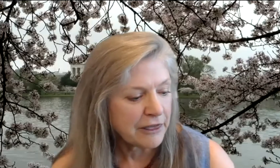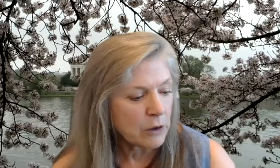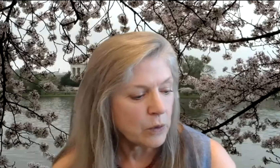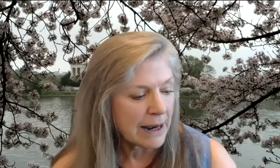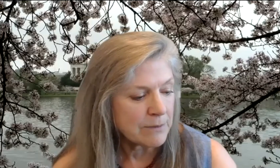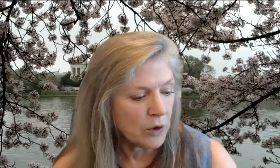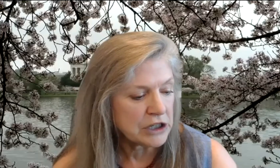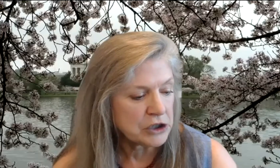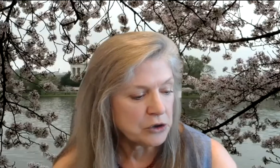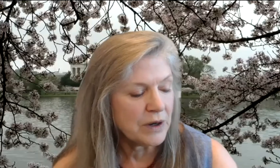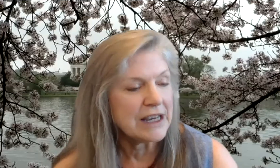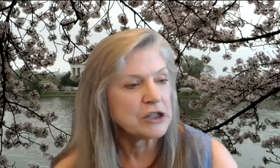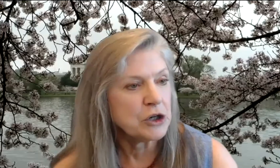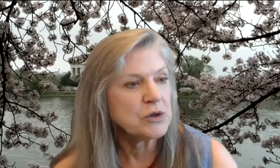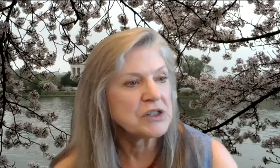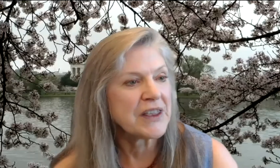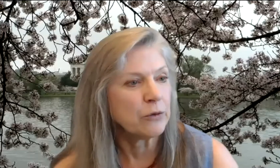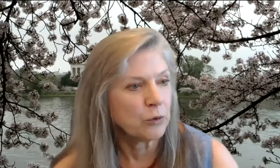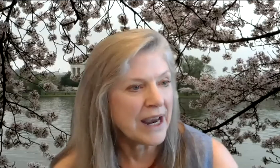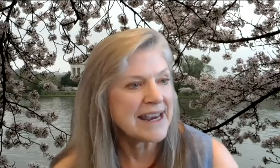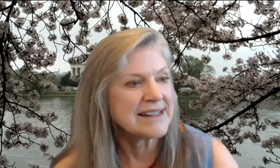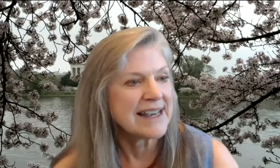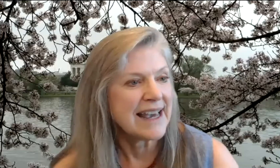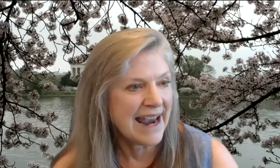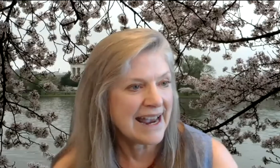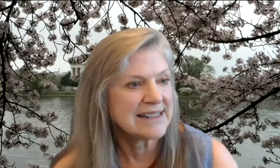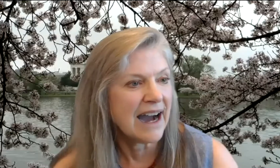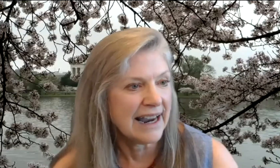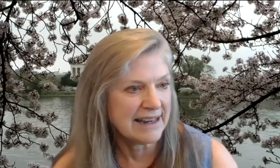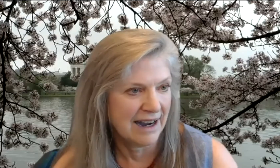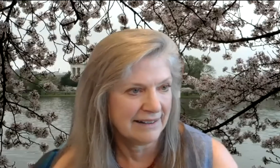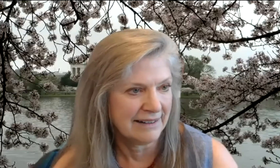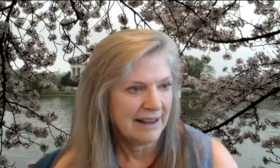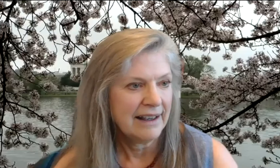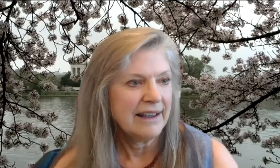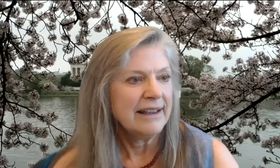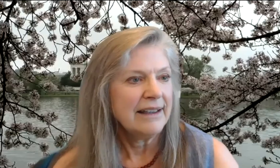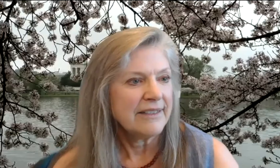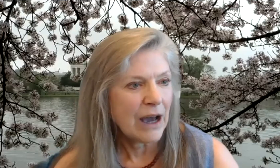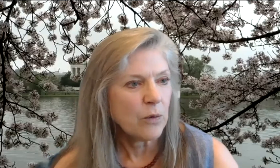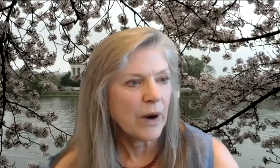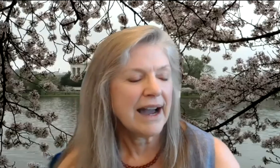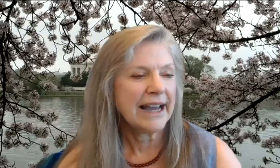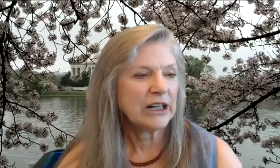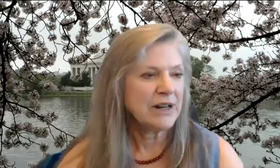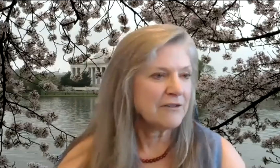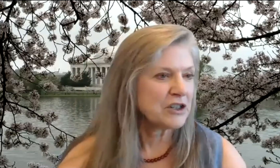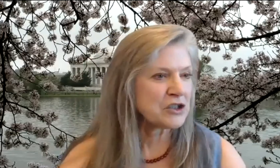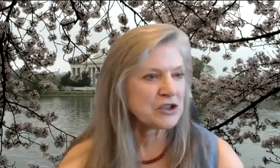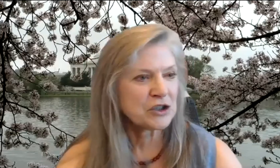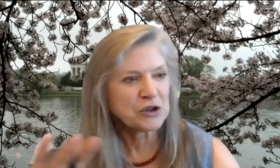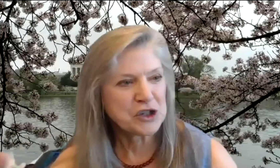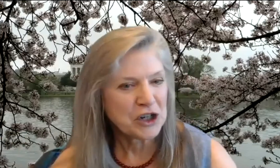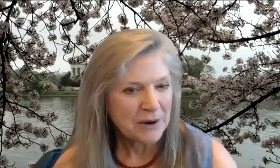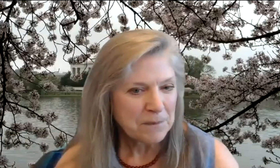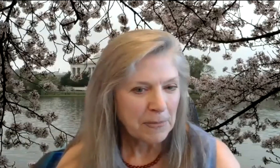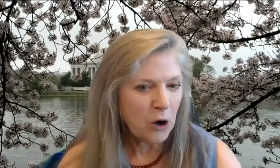think what I’m going to do is use that Raise Hand icon. That way, I don’t have to search